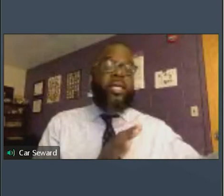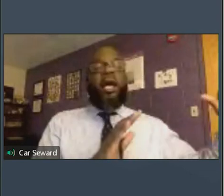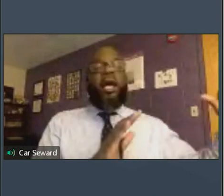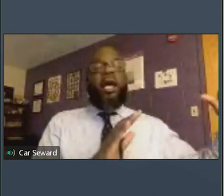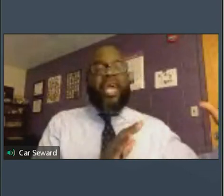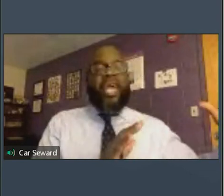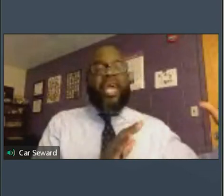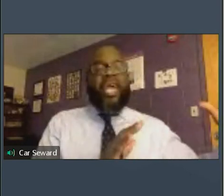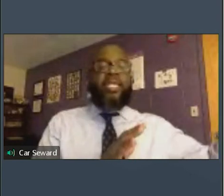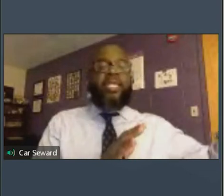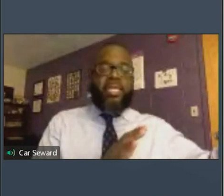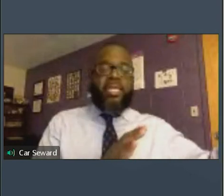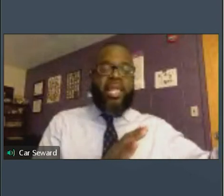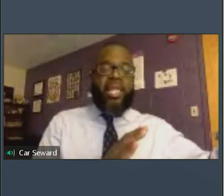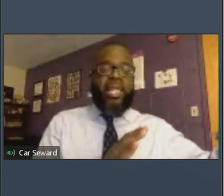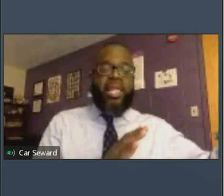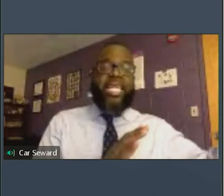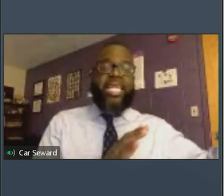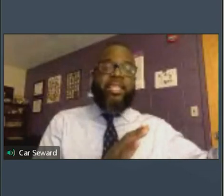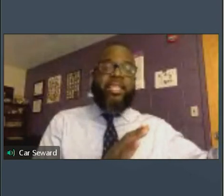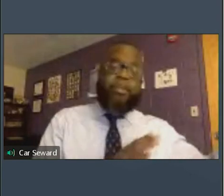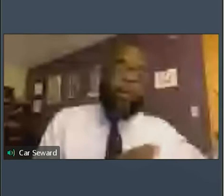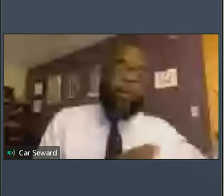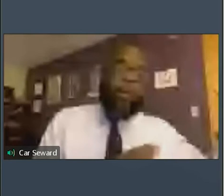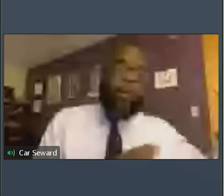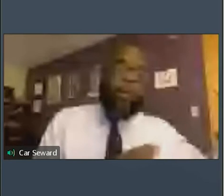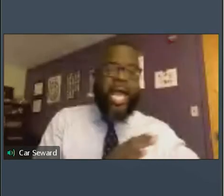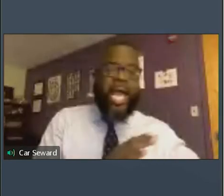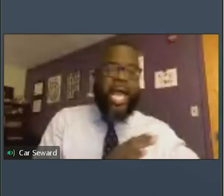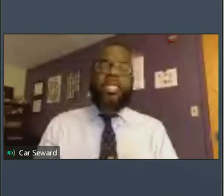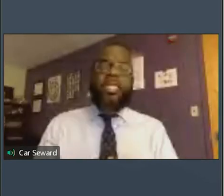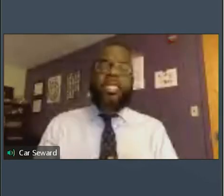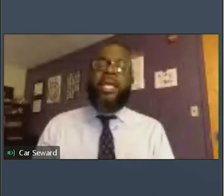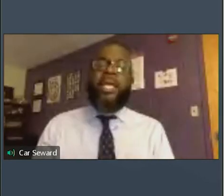walked up from that area to the seven 11 that's partially sat well, partially not.